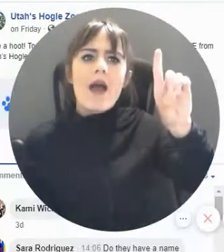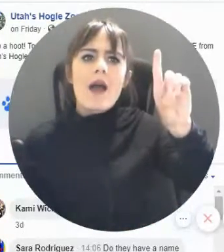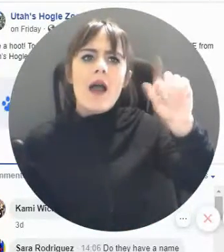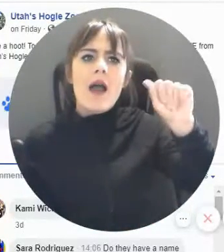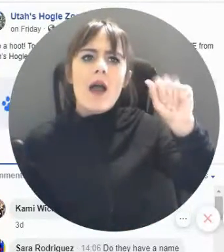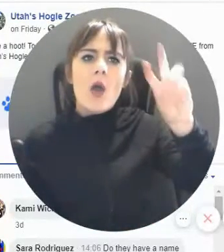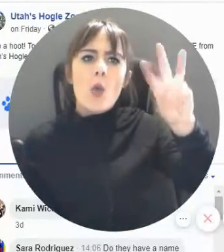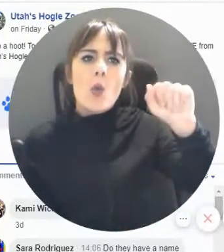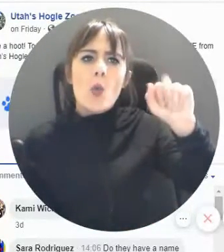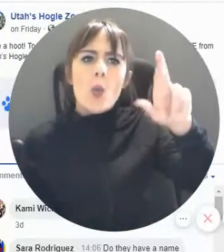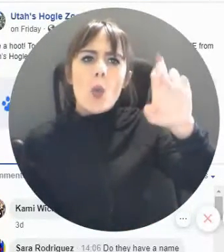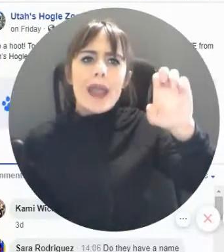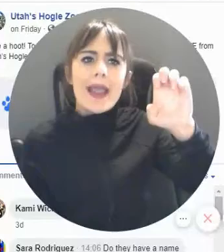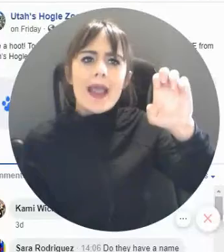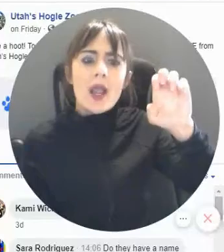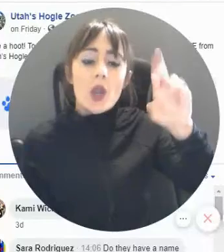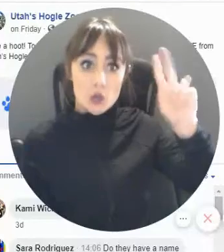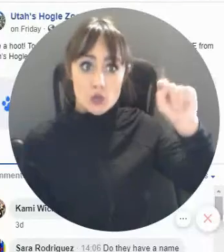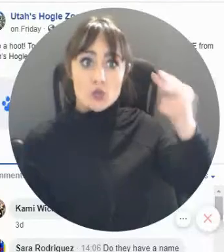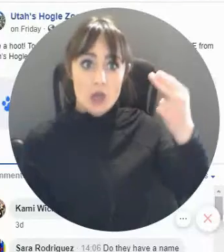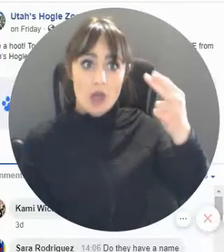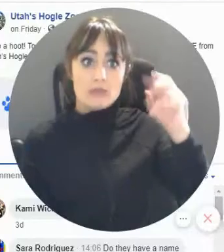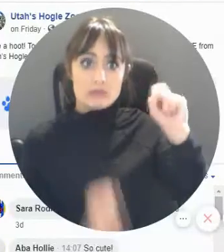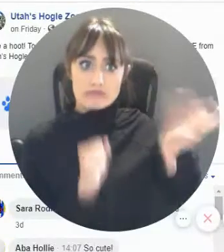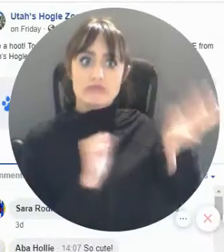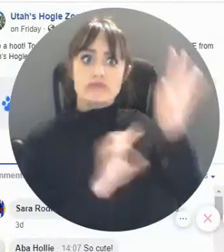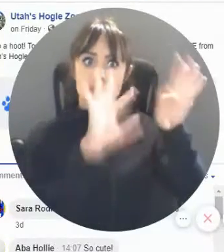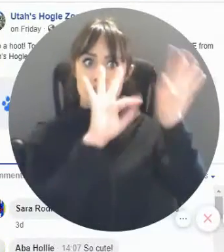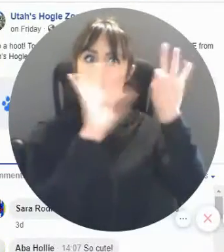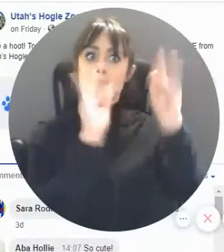and there's a lot more information about owl boxes and what you can do to